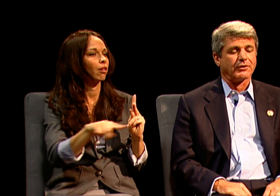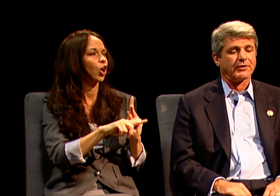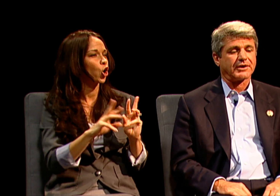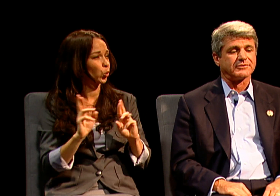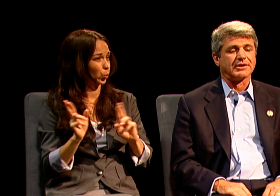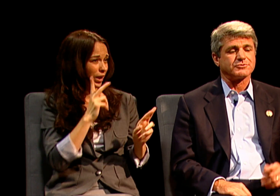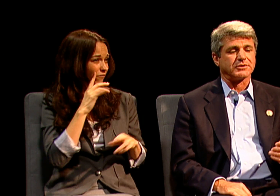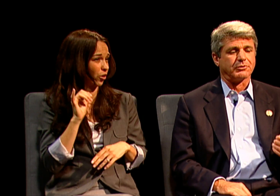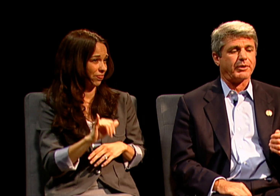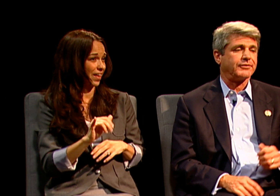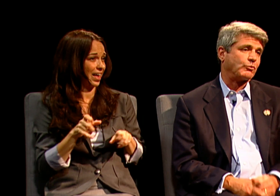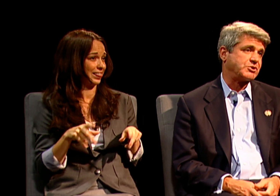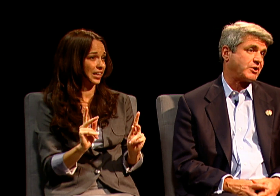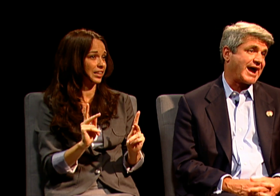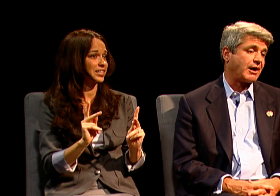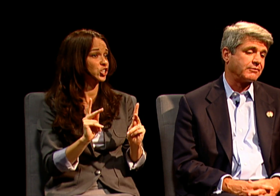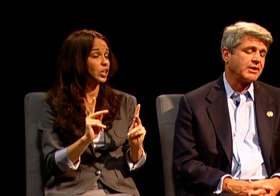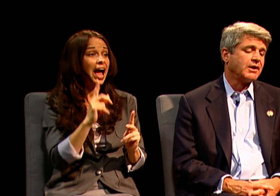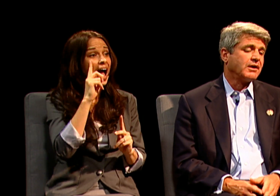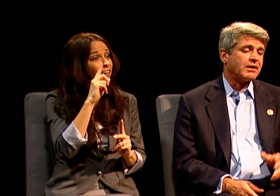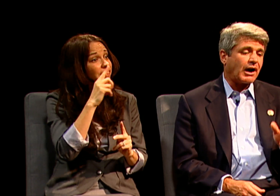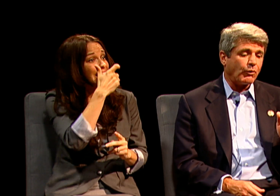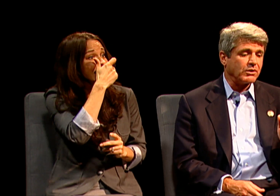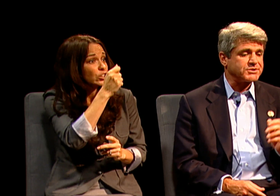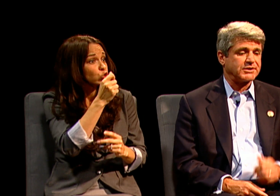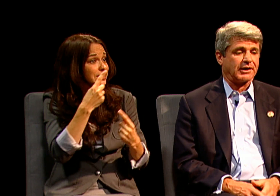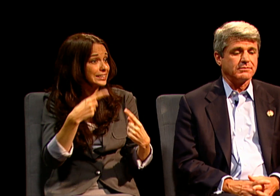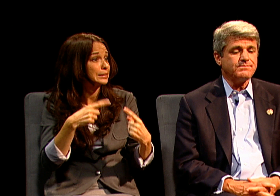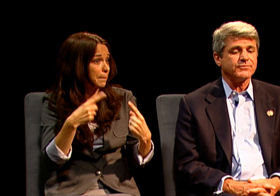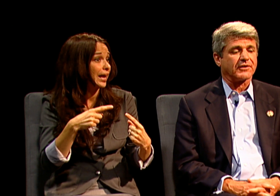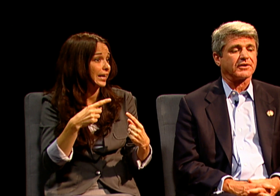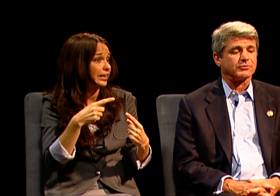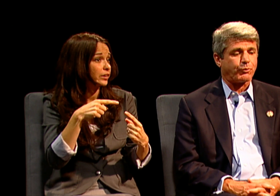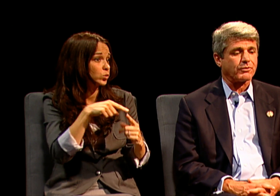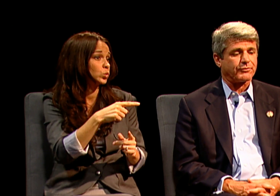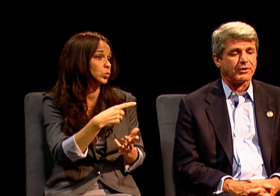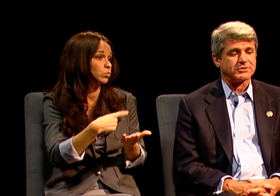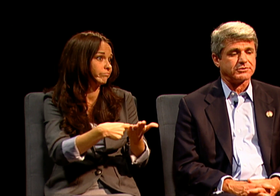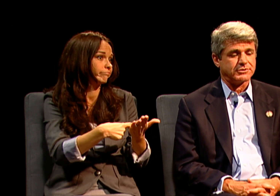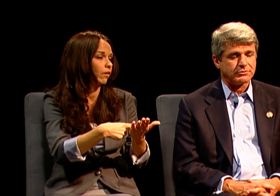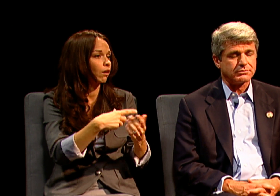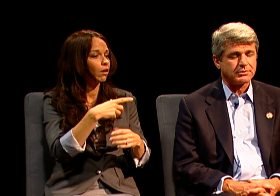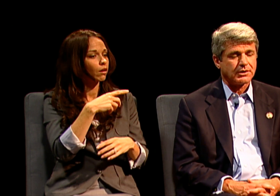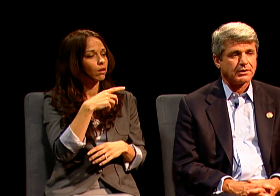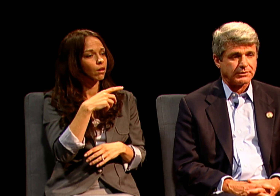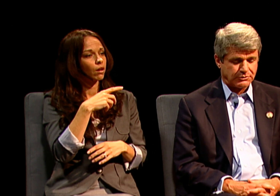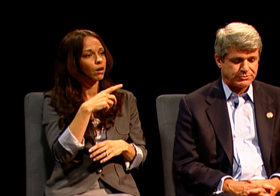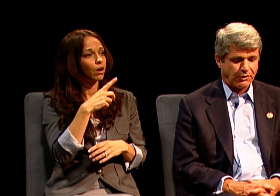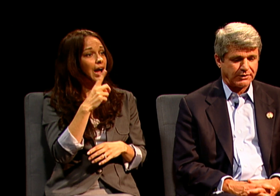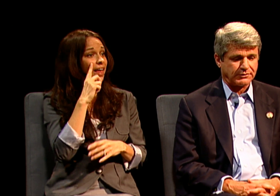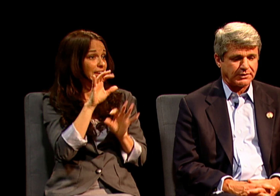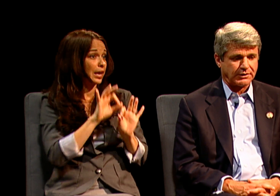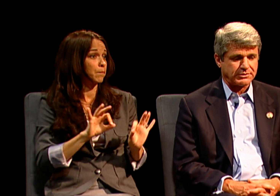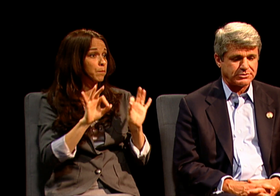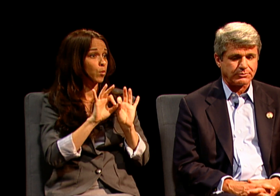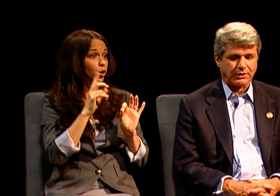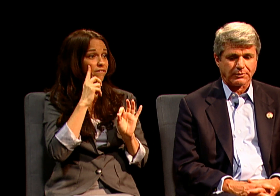ALTHOUGH, I THINK IT'S AN INTERESTING DEBATE THAT WE SHOULD HAVE. I WILL SAY THAT I THINK IT'S IMPORTANT FOR THOSE WHO DO USE DRUGS AND CONSUME THEM.